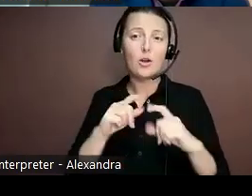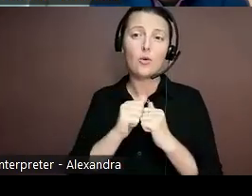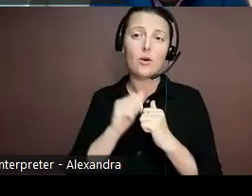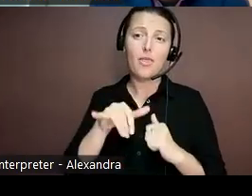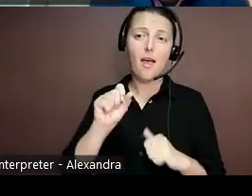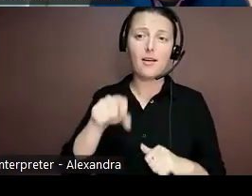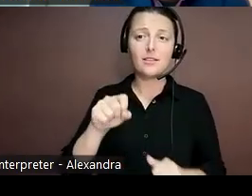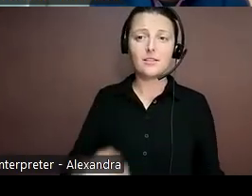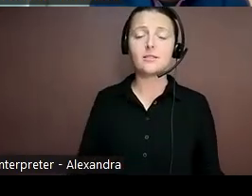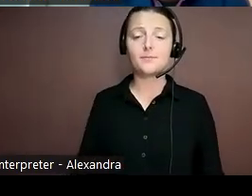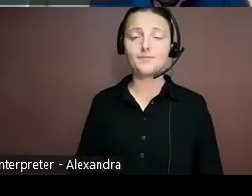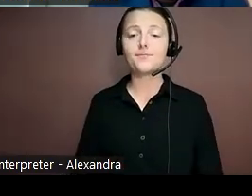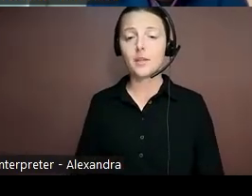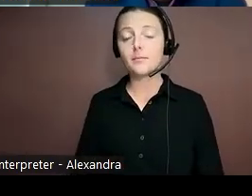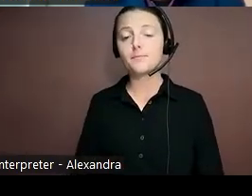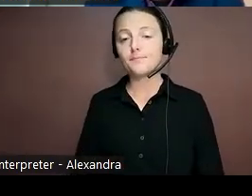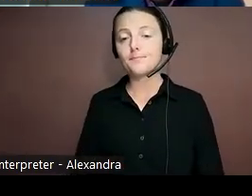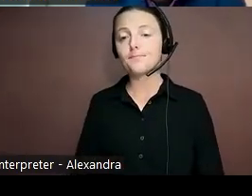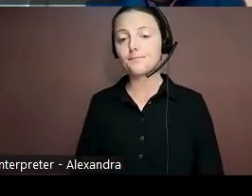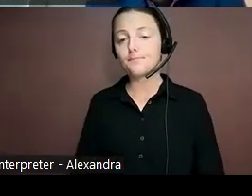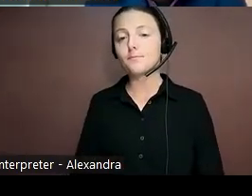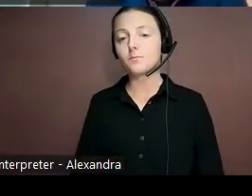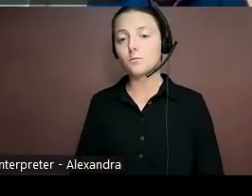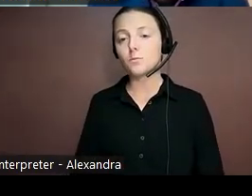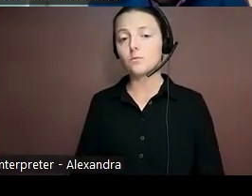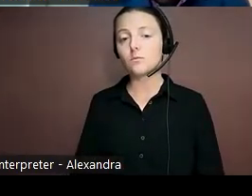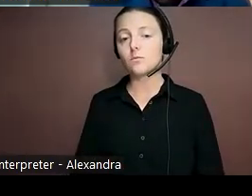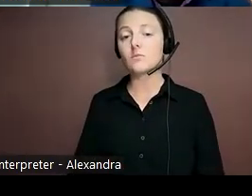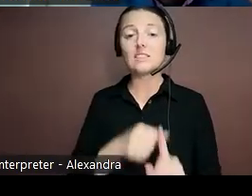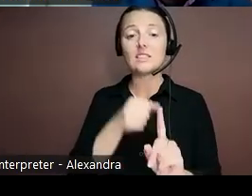uh you know like the impact program for example certainly leverages a lot of those